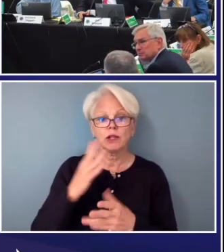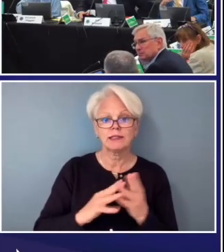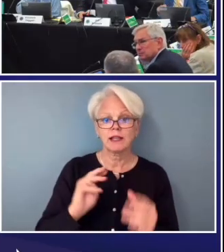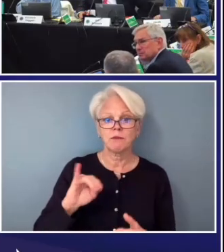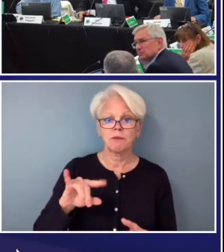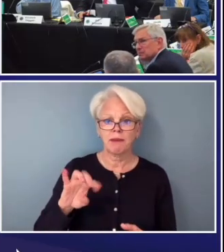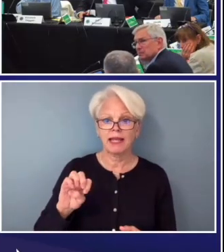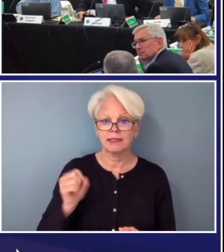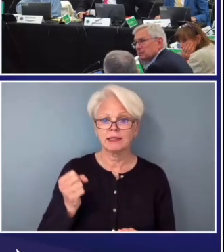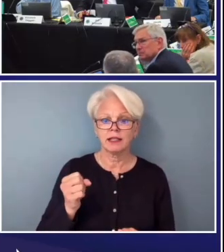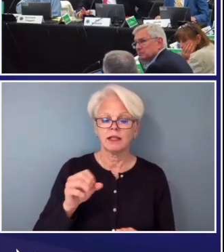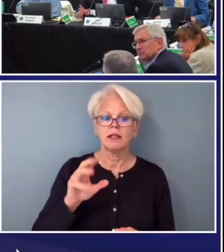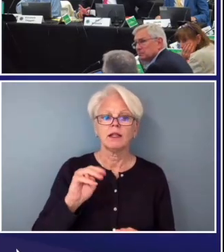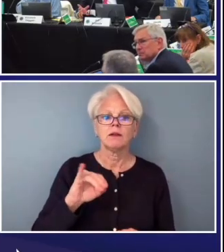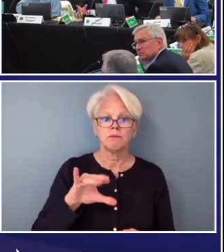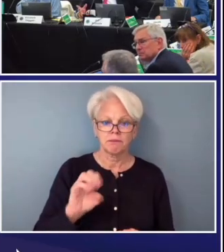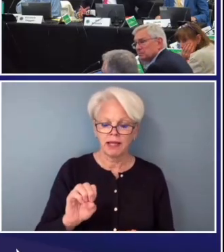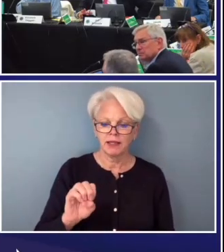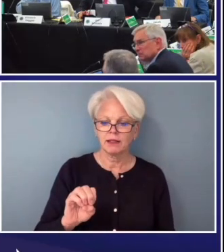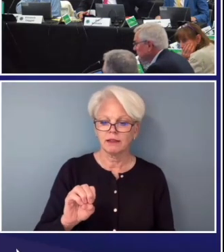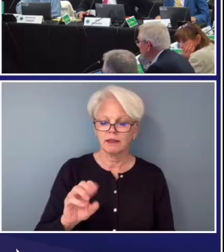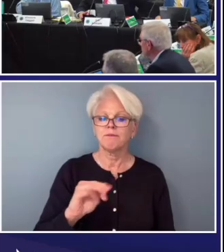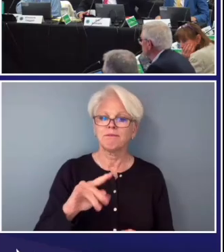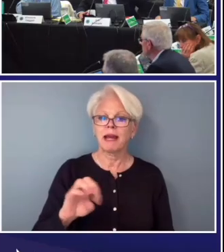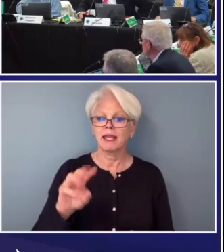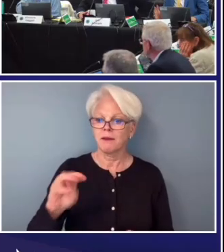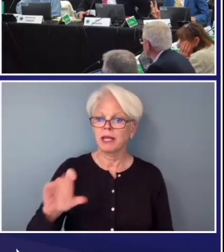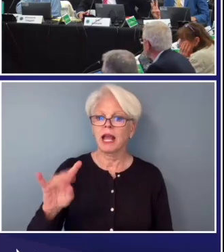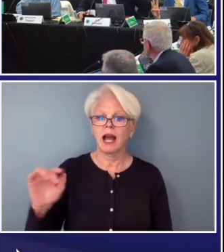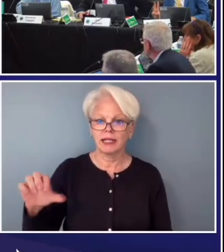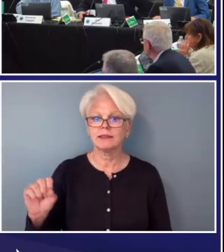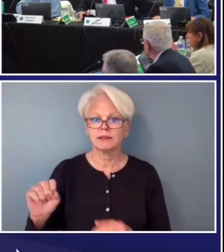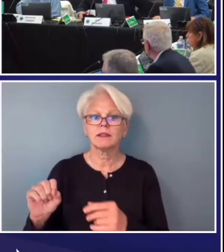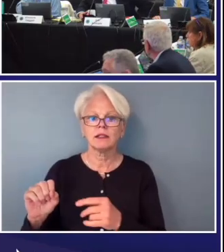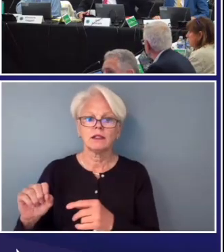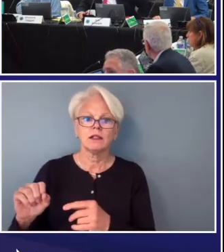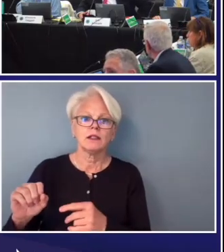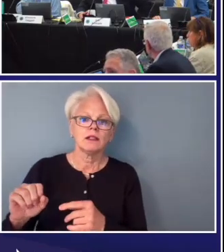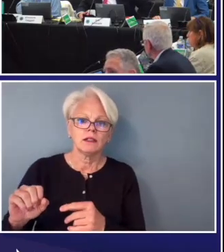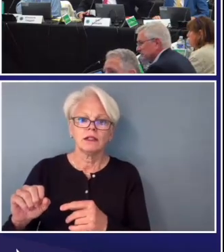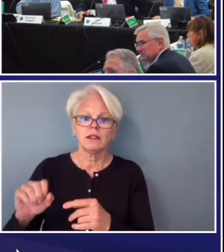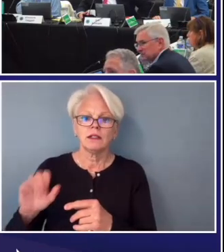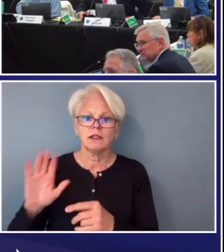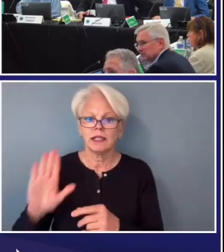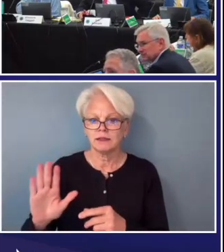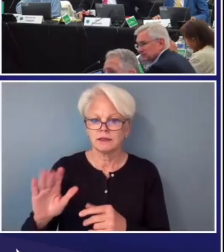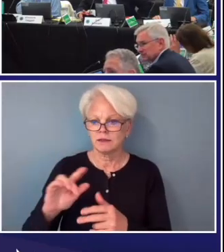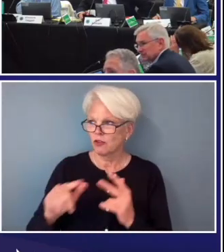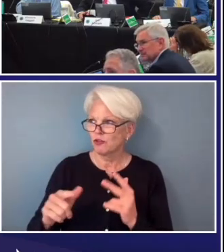Mike McComis, Mike, they all 4 of them. 3 of them. So, um, uh, we also thought,